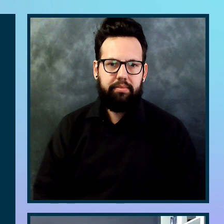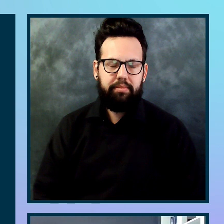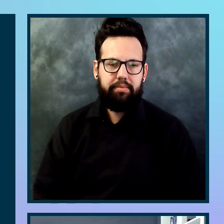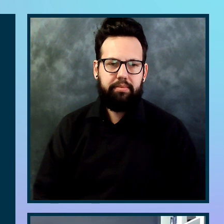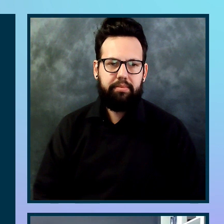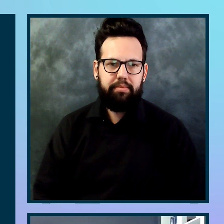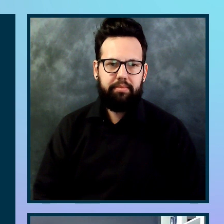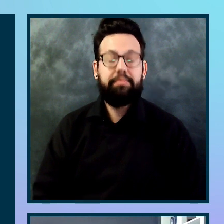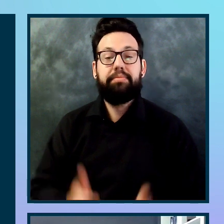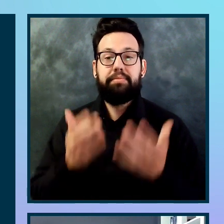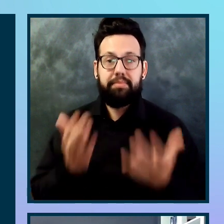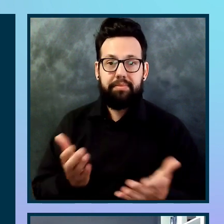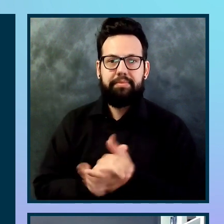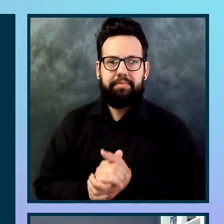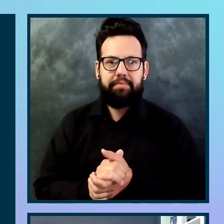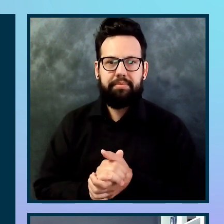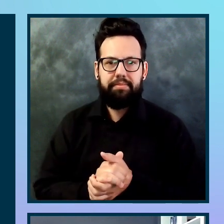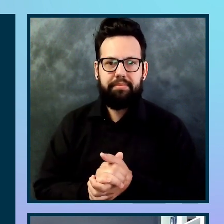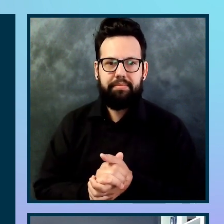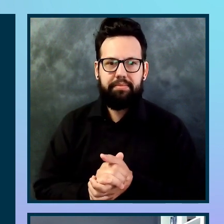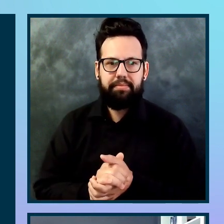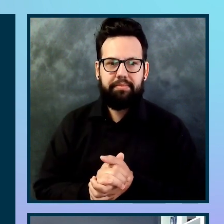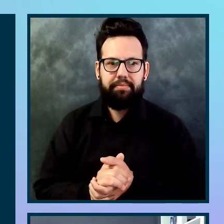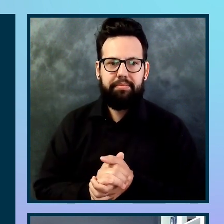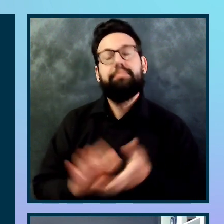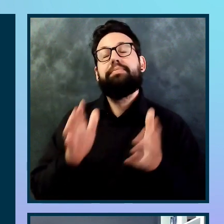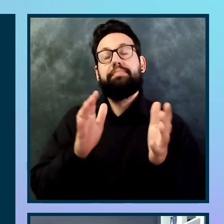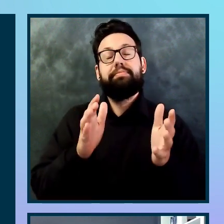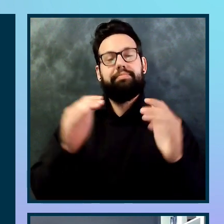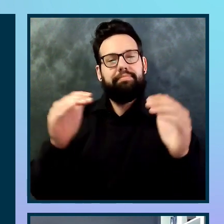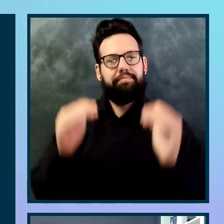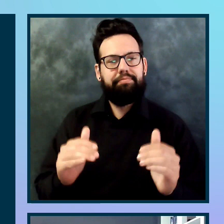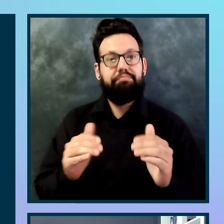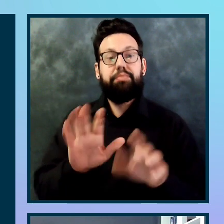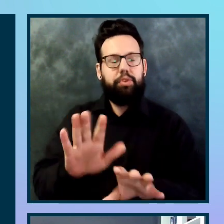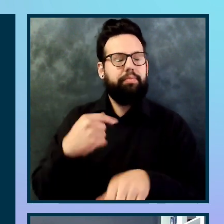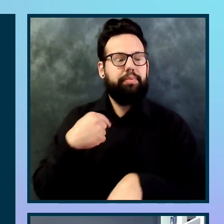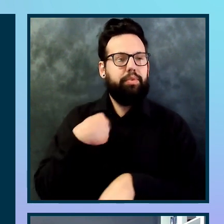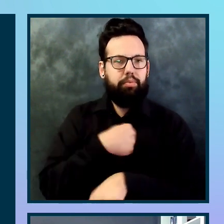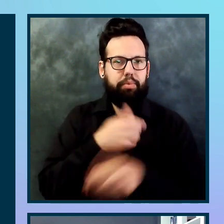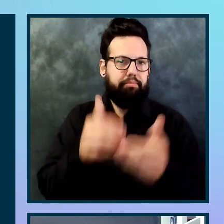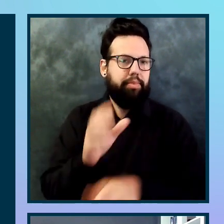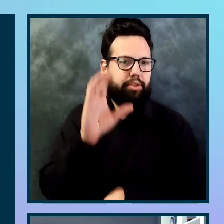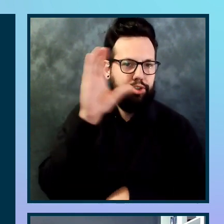So next, next step. So we have a search, I type a word, we have now terms,